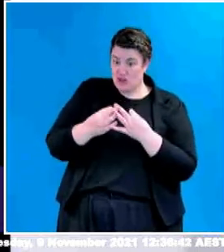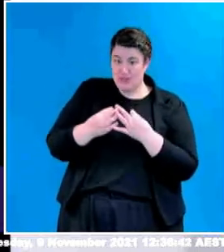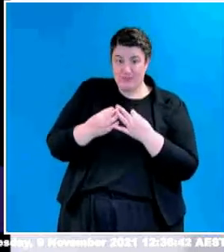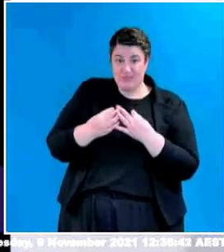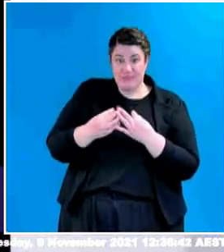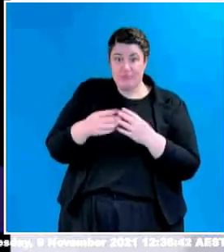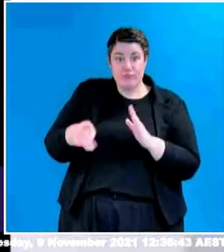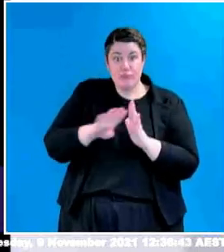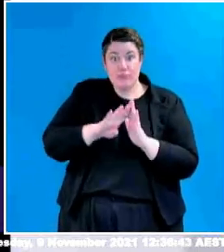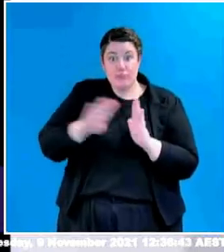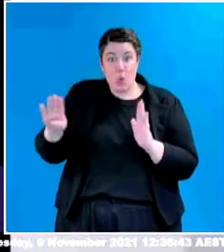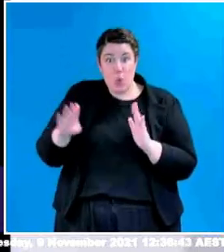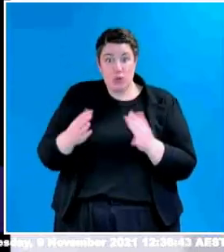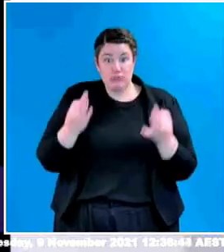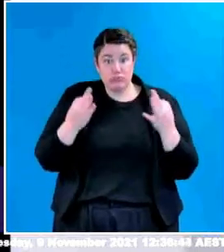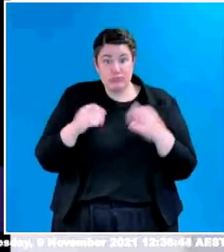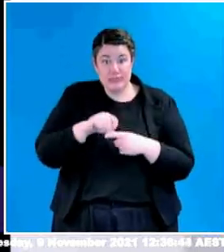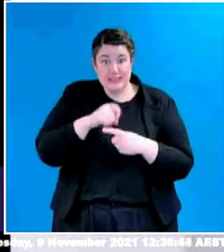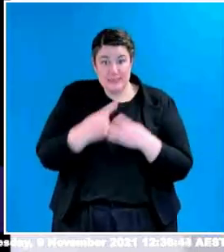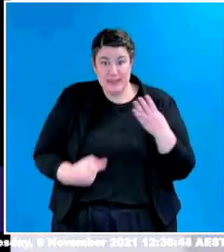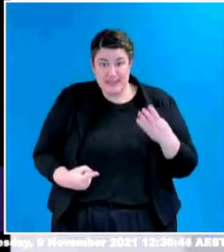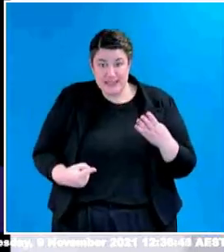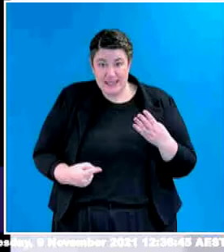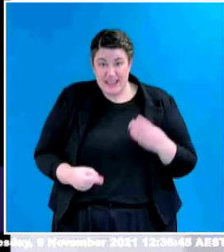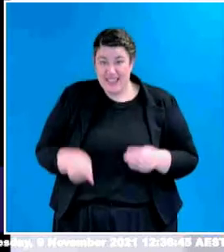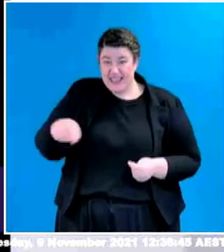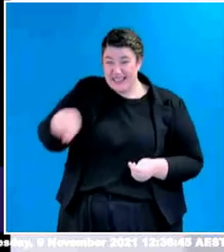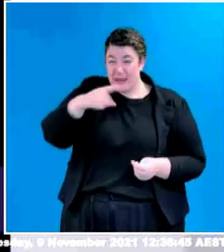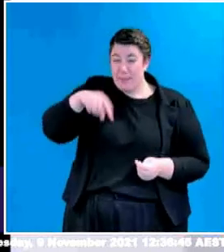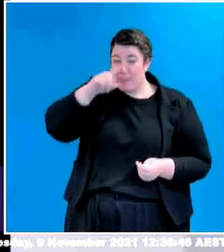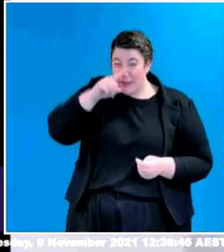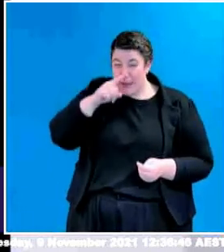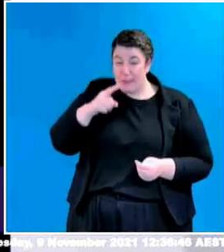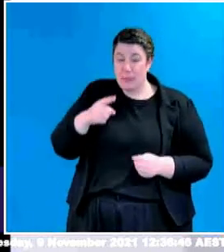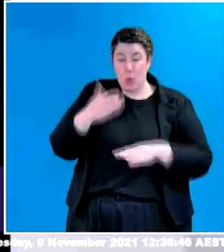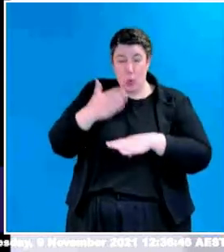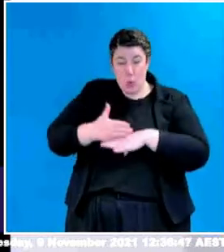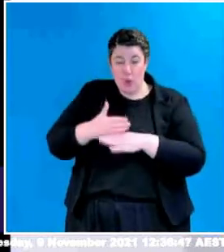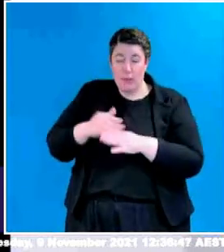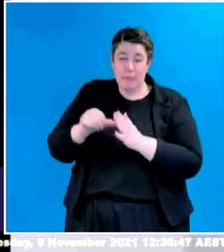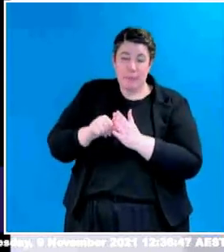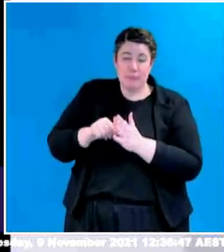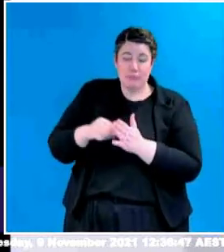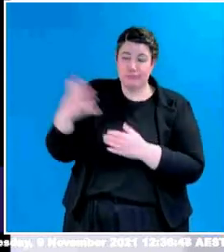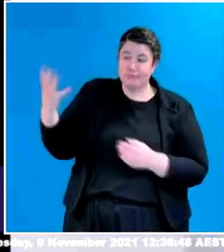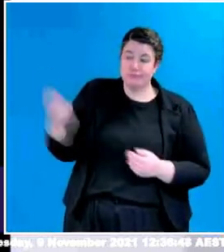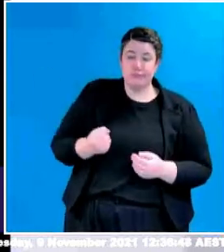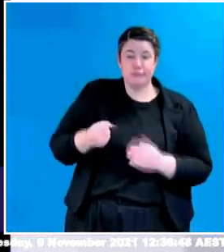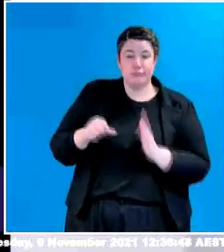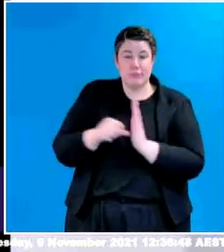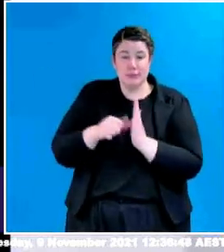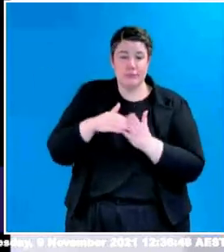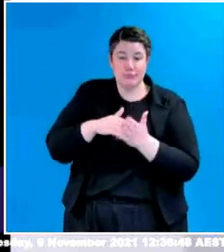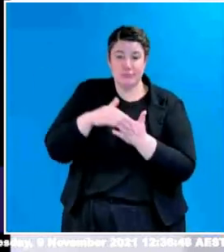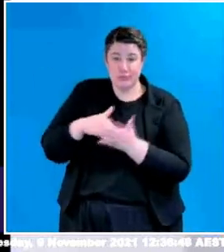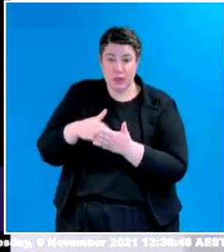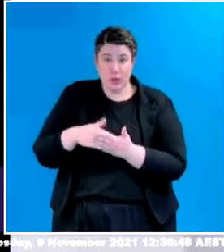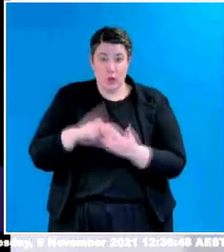disabled people on their boards. These are people in multi-million dollar industries, servicing disabled people,